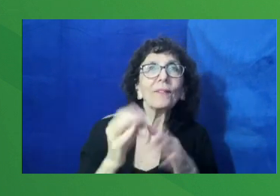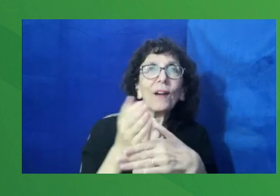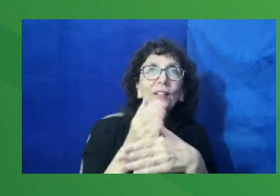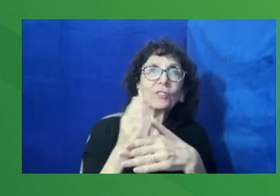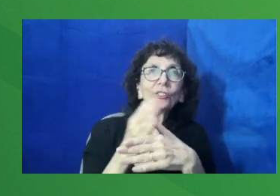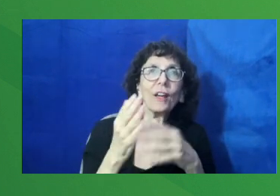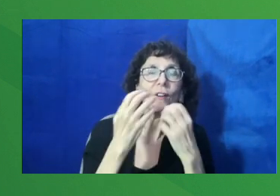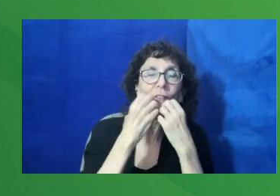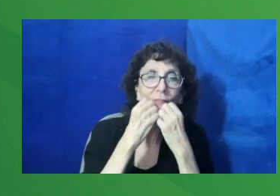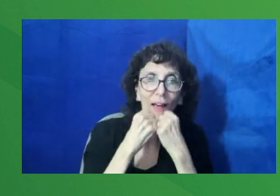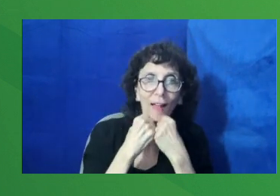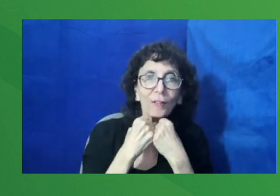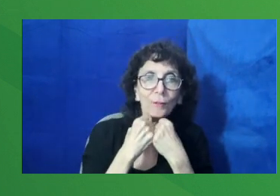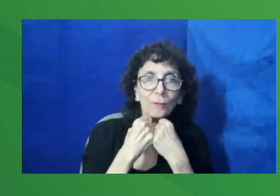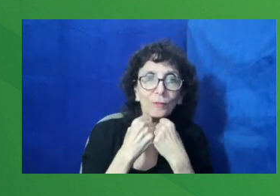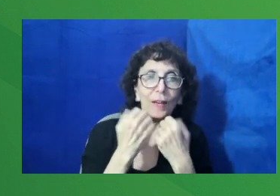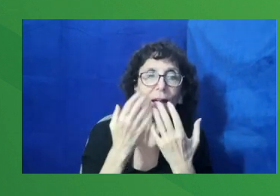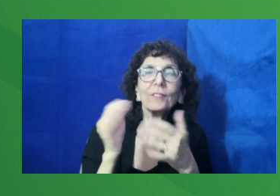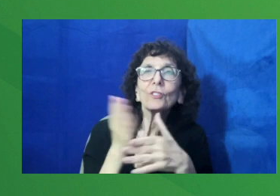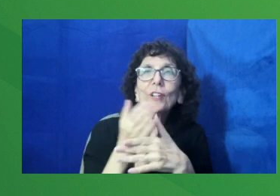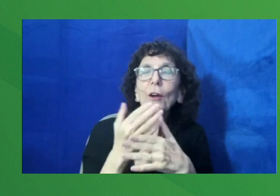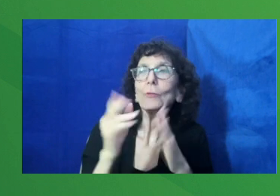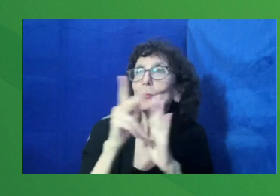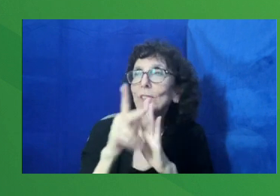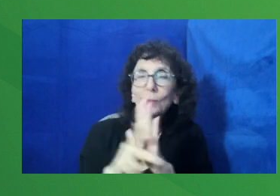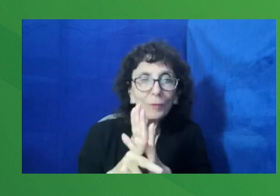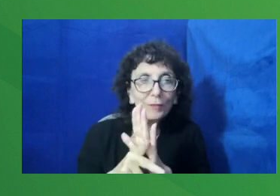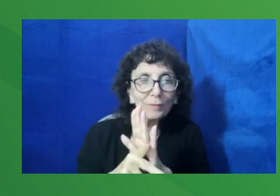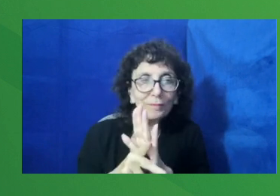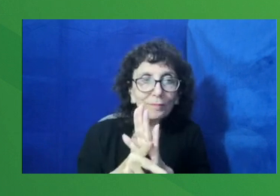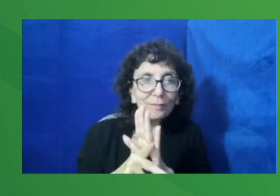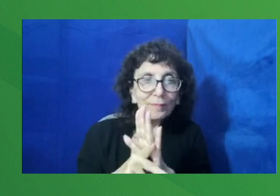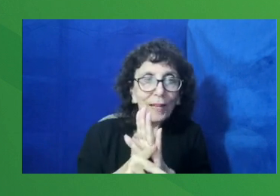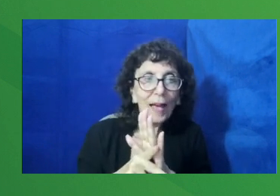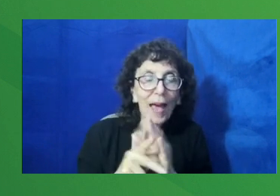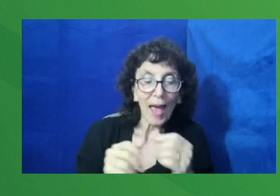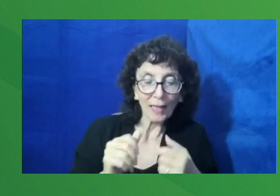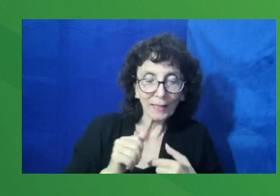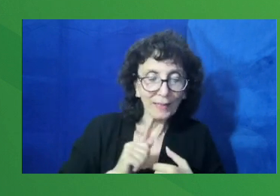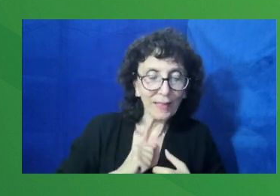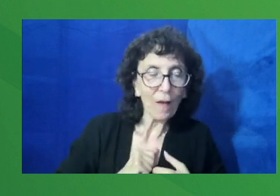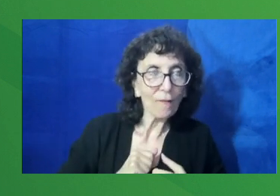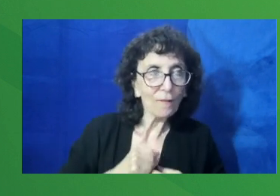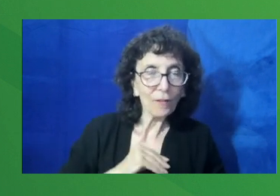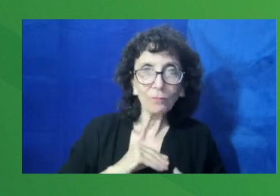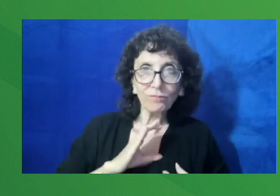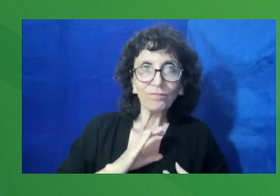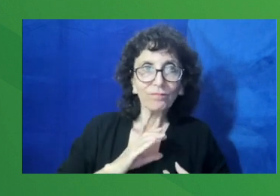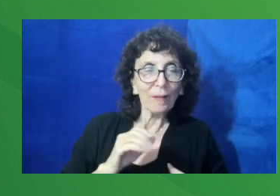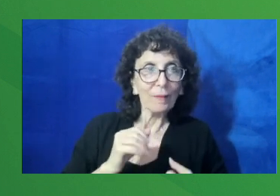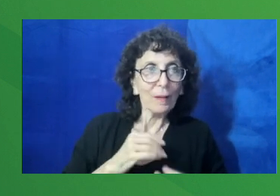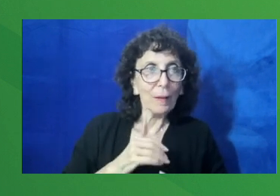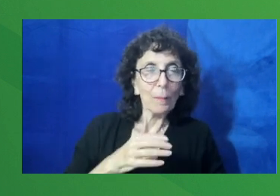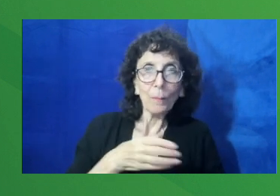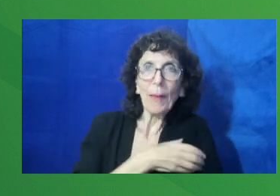and principles and develop the self-efficacy and personal agency to act individually and